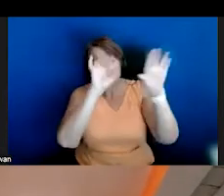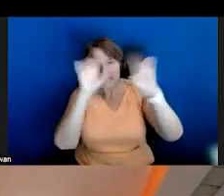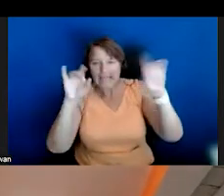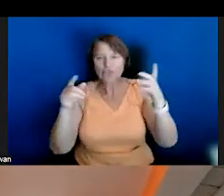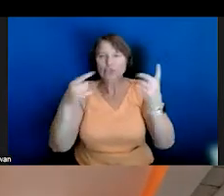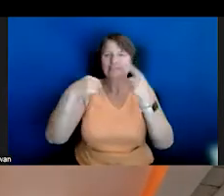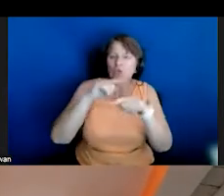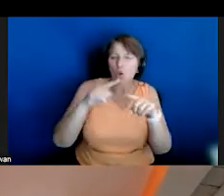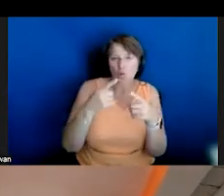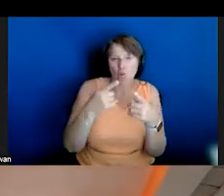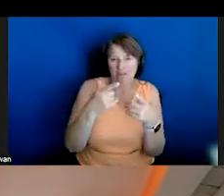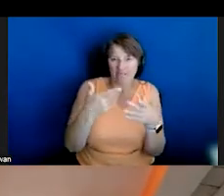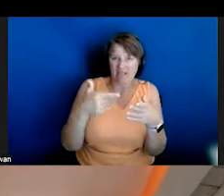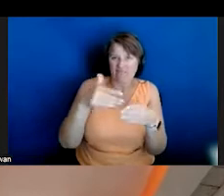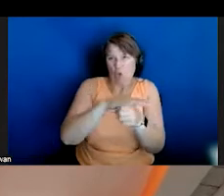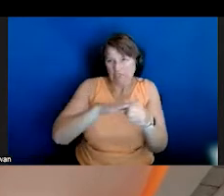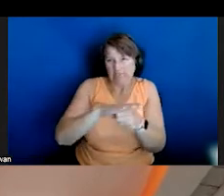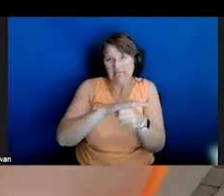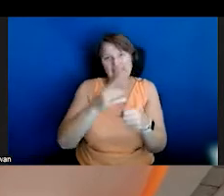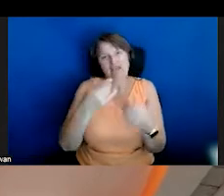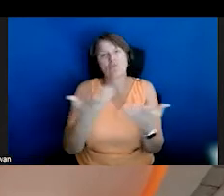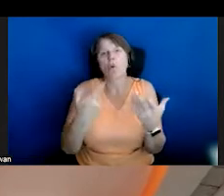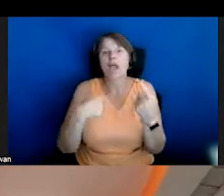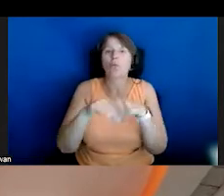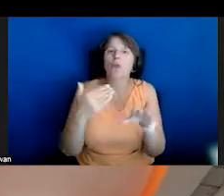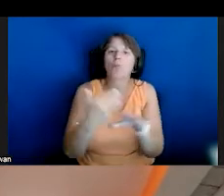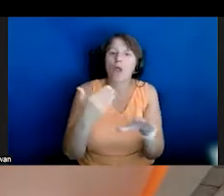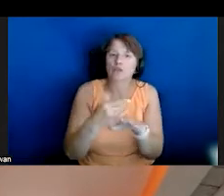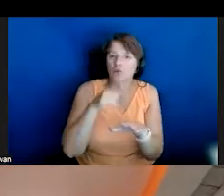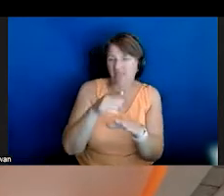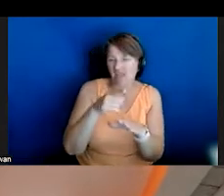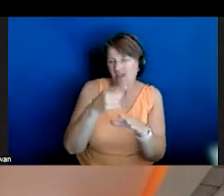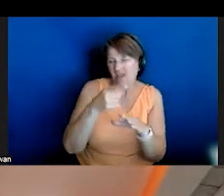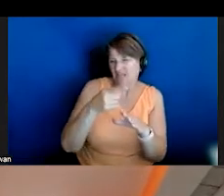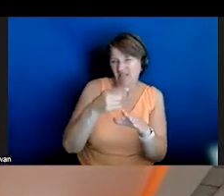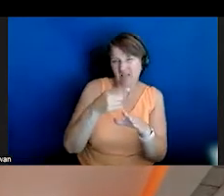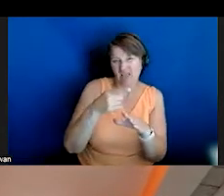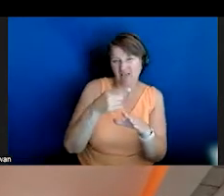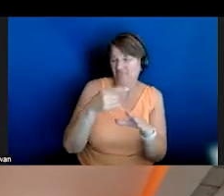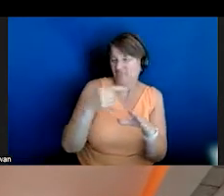So, this is just kind of a portrait of the last 12 years of places and people and projects.